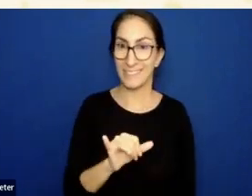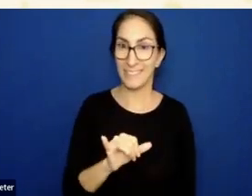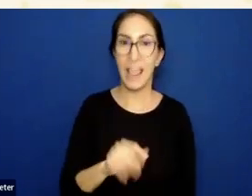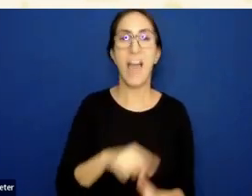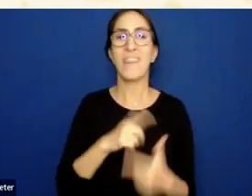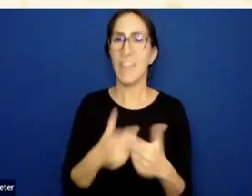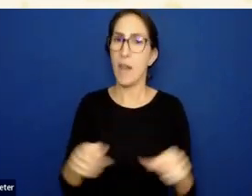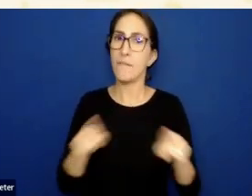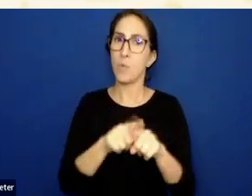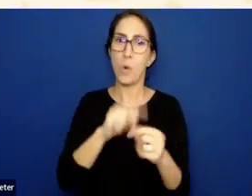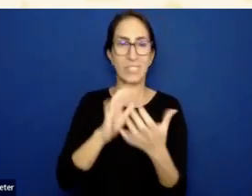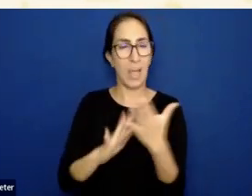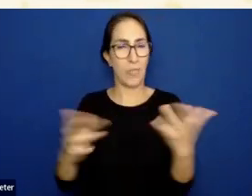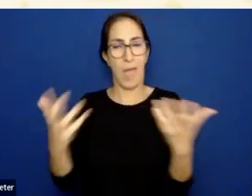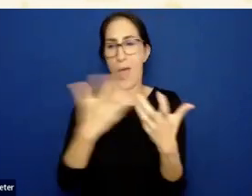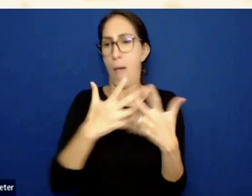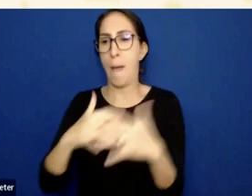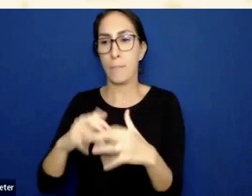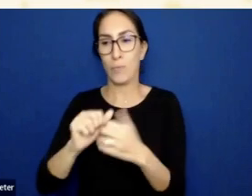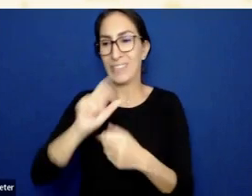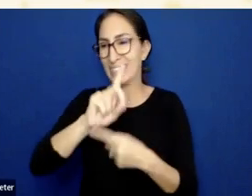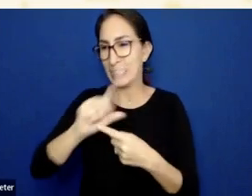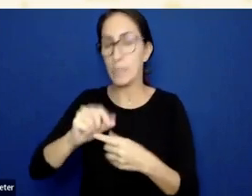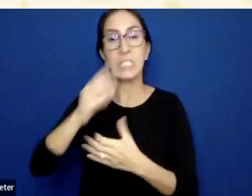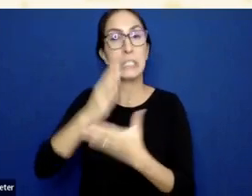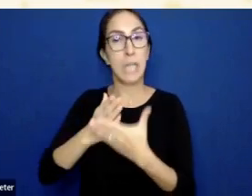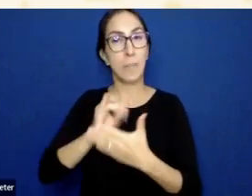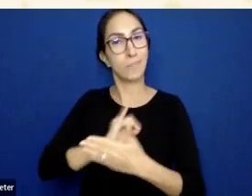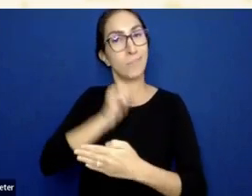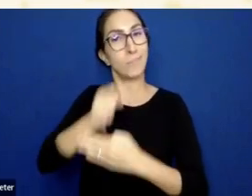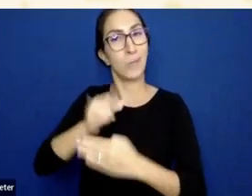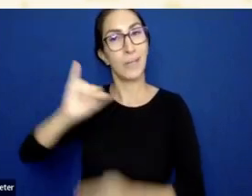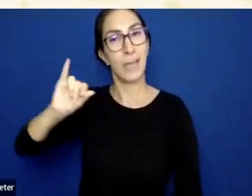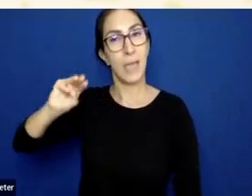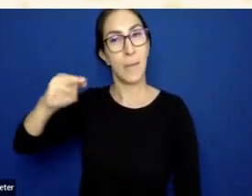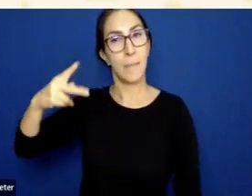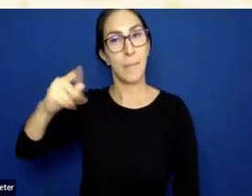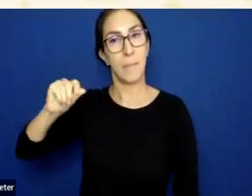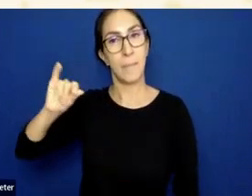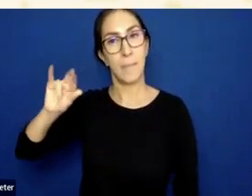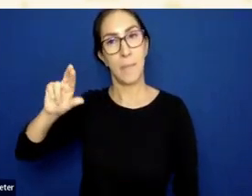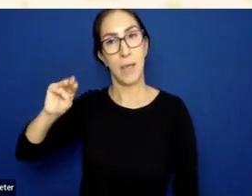Some of them could be an impairment, which is specifically related